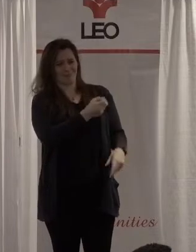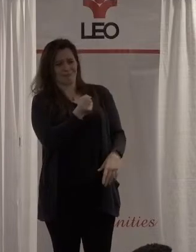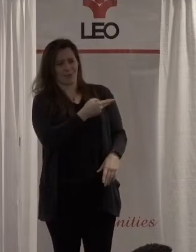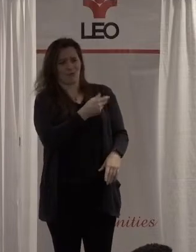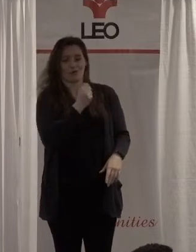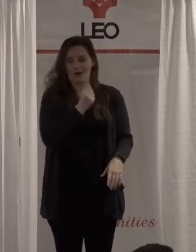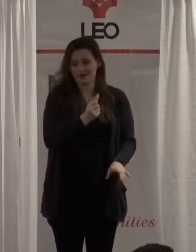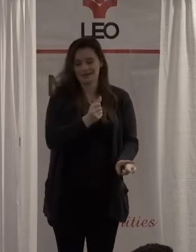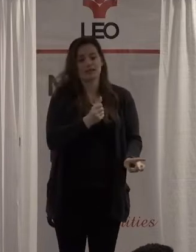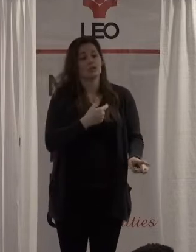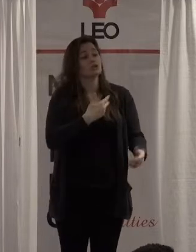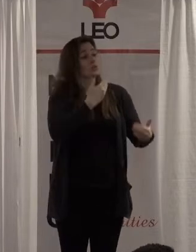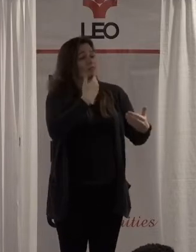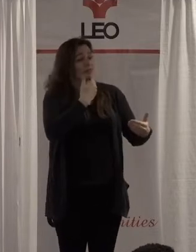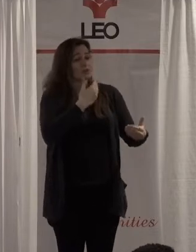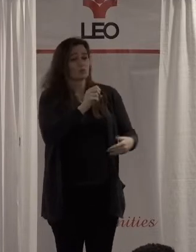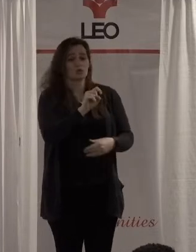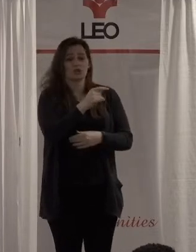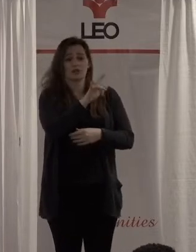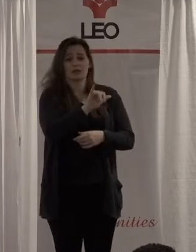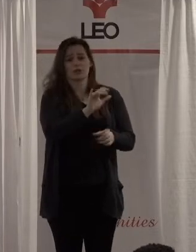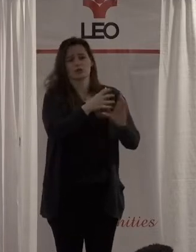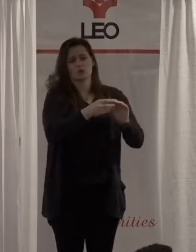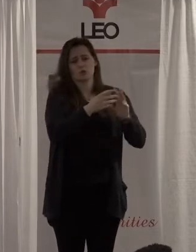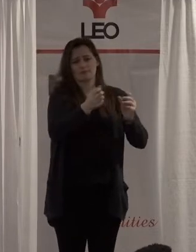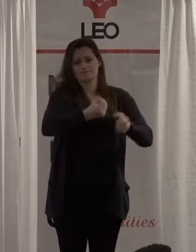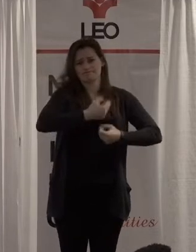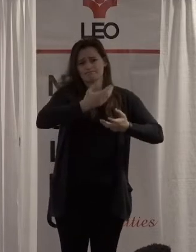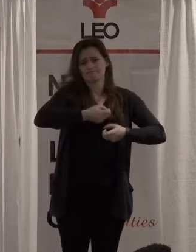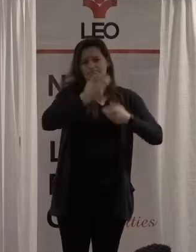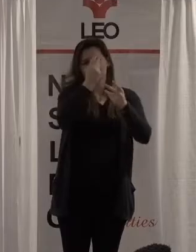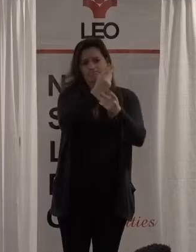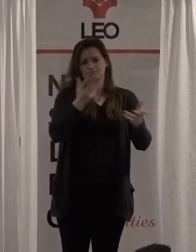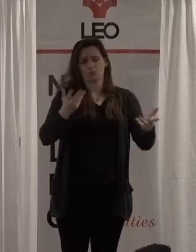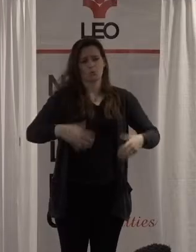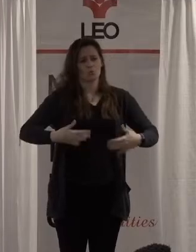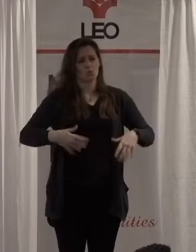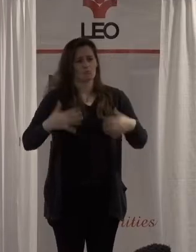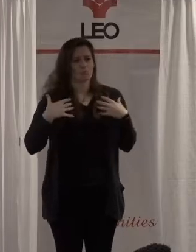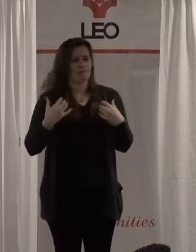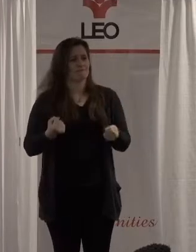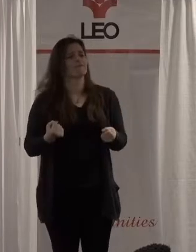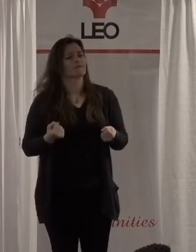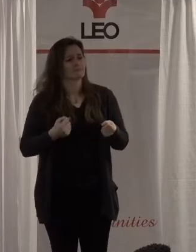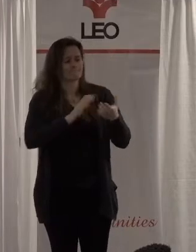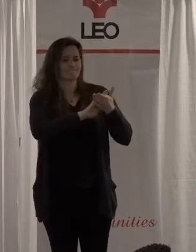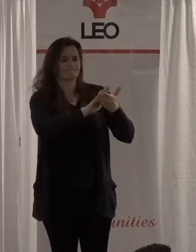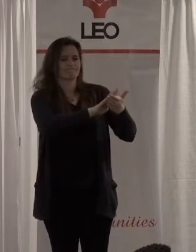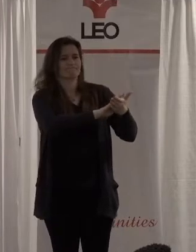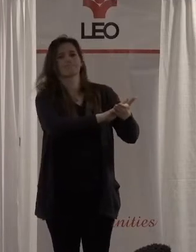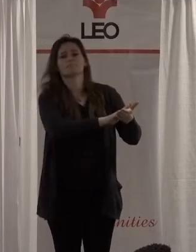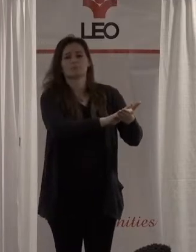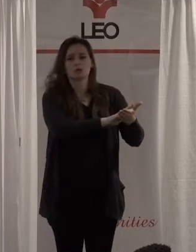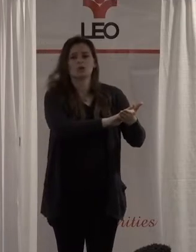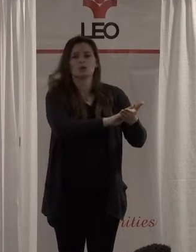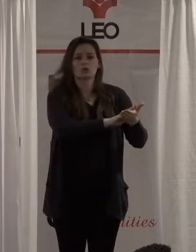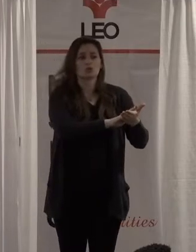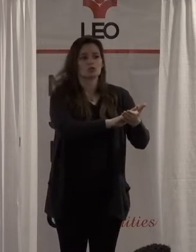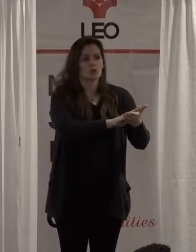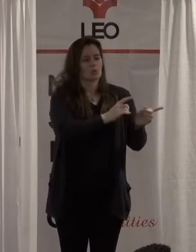VERY BRAVE AND COMMENDABLE, NOT ONLY SHARING THAT BUT CONTINUING TO BE A FINE EXAMPLE IN THE COMMUNITY.